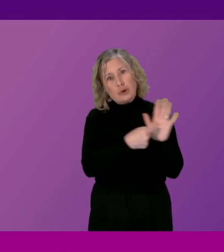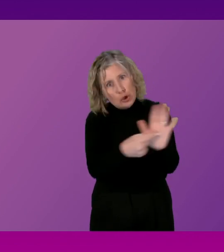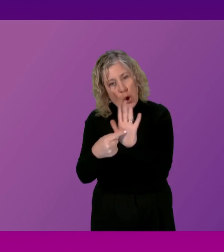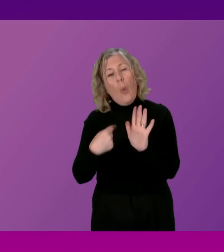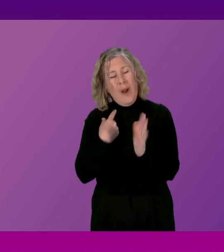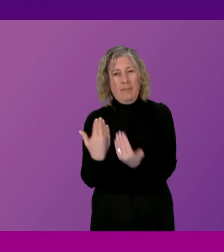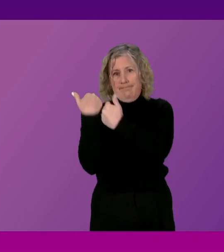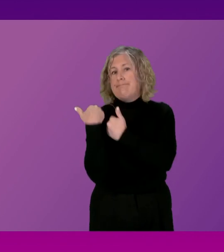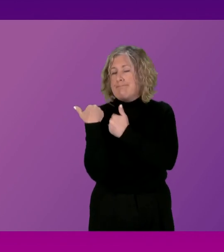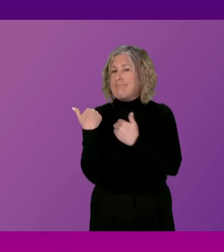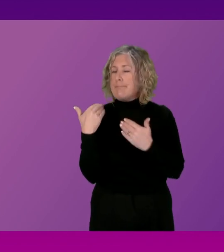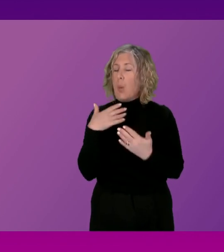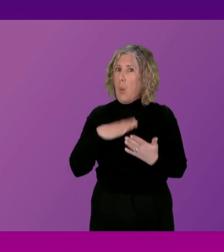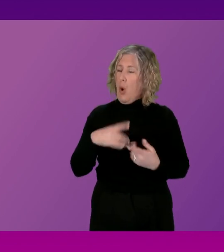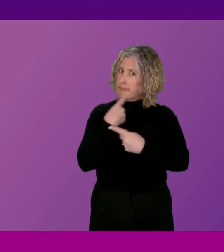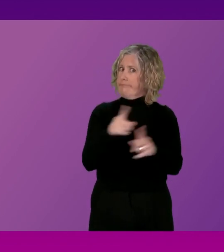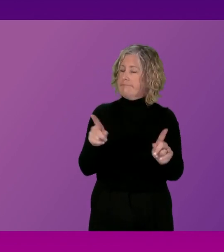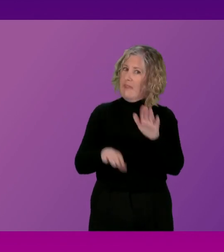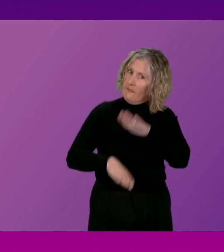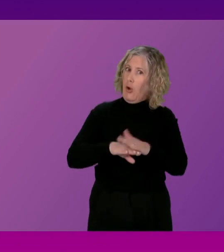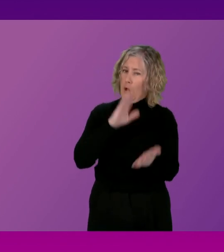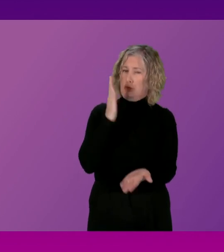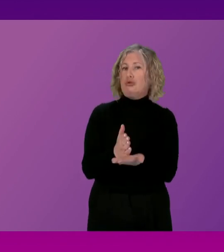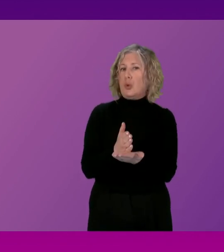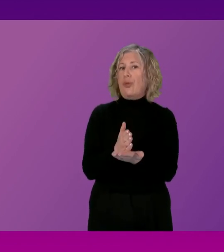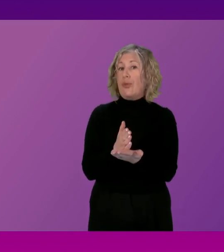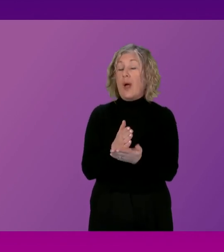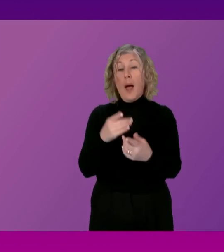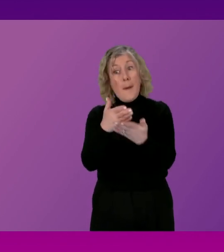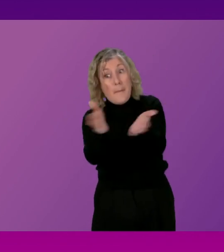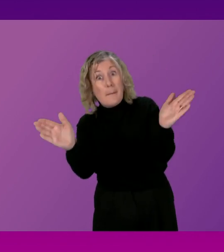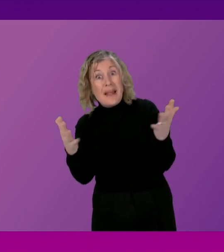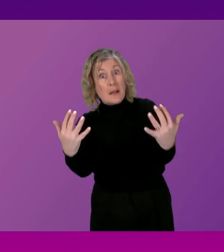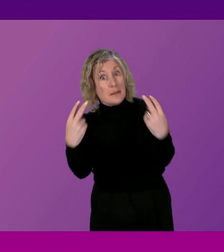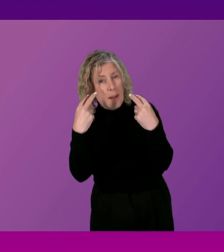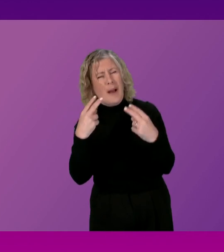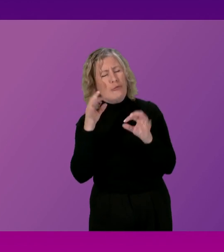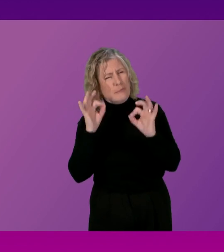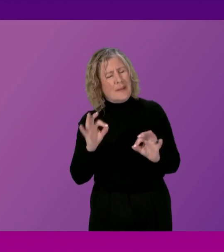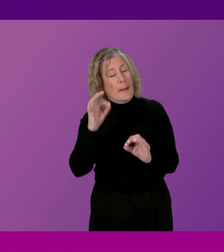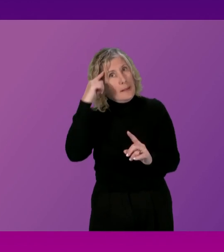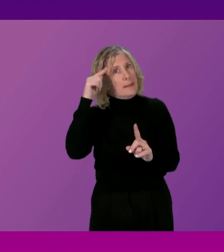we want the truth to be heard not just by the public but, in particular, by the families who were bereaved by Covid.